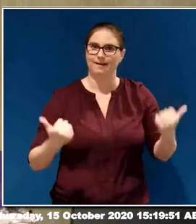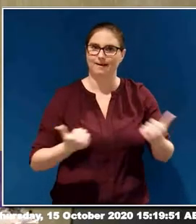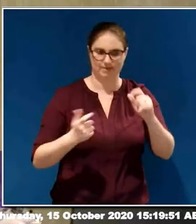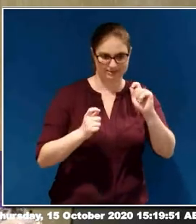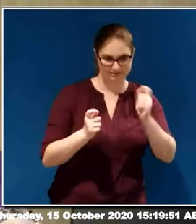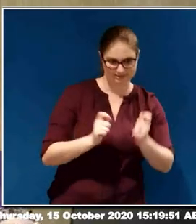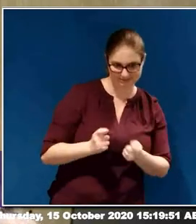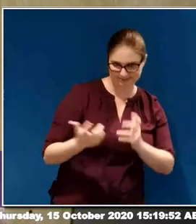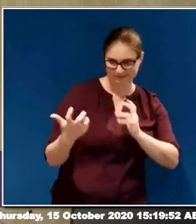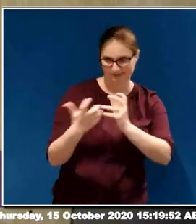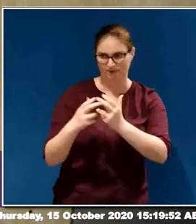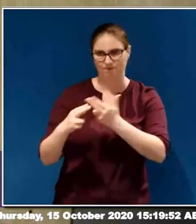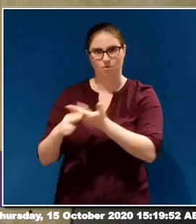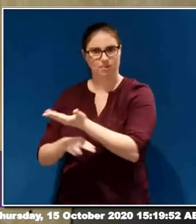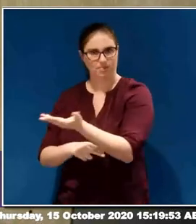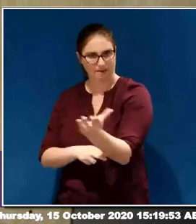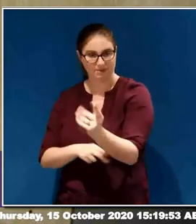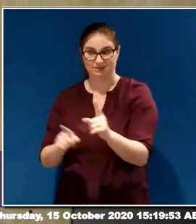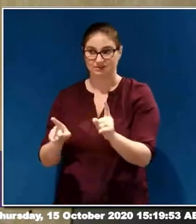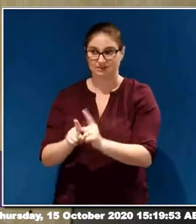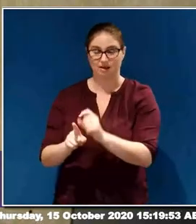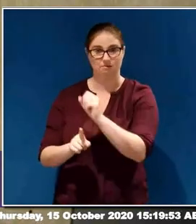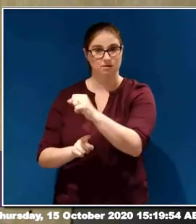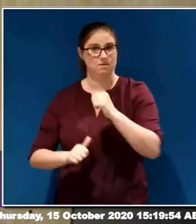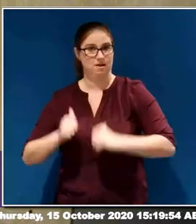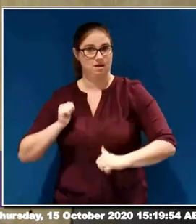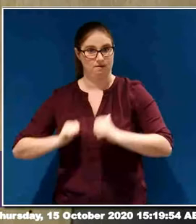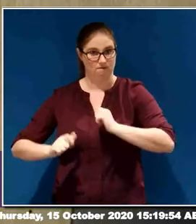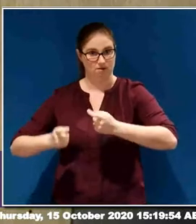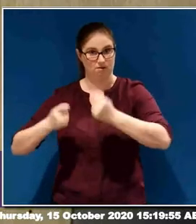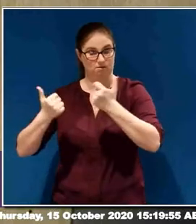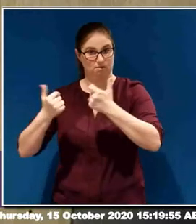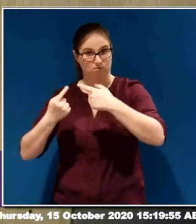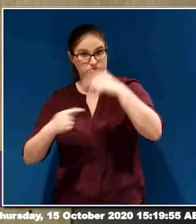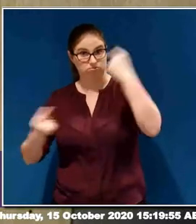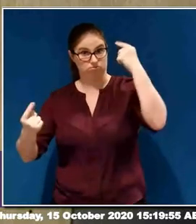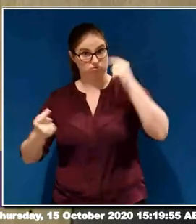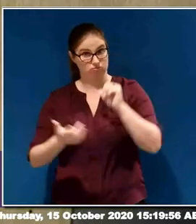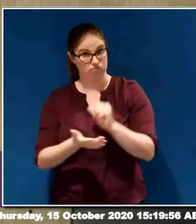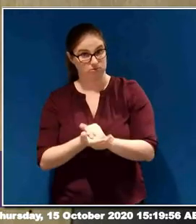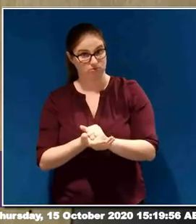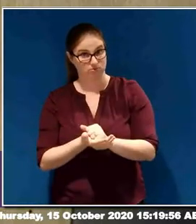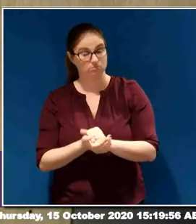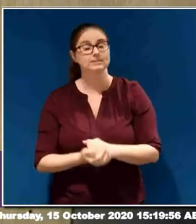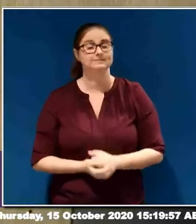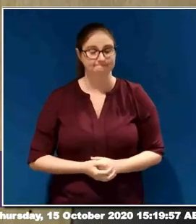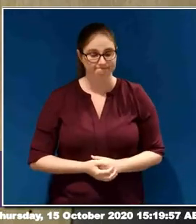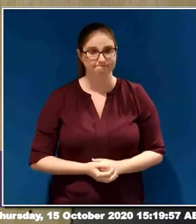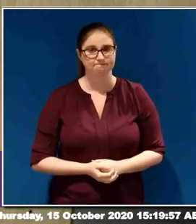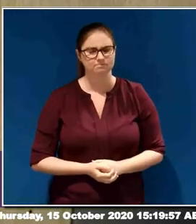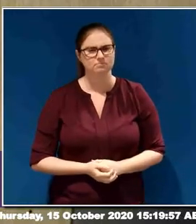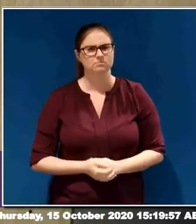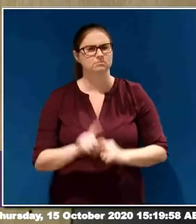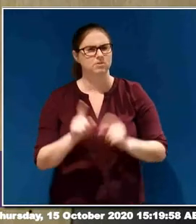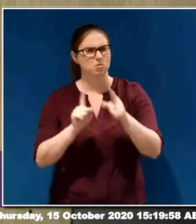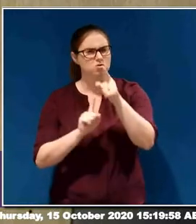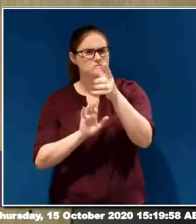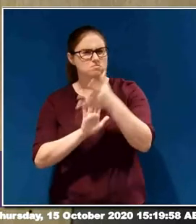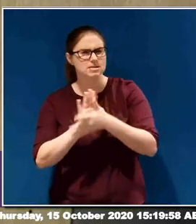Yes. And what do you mean by that phrase "reactive behaviour management processes"?